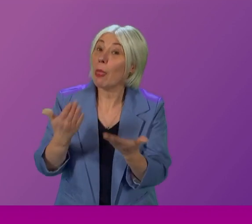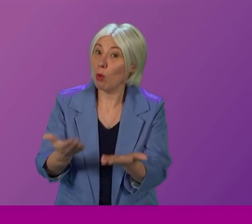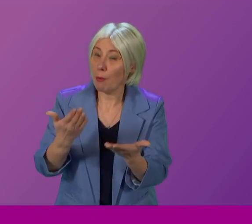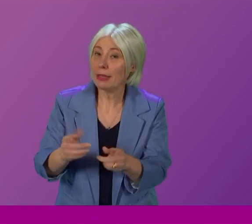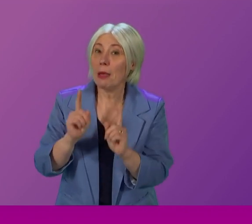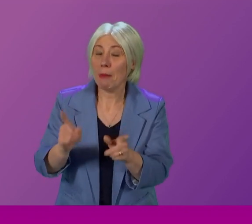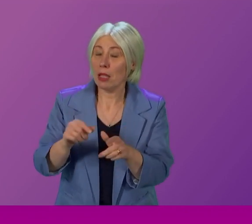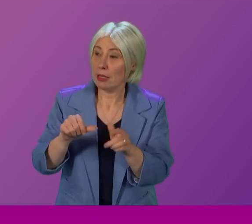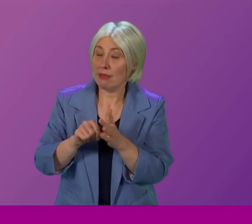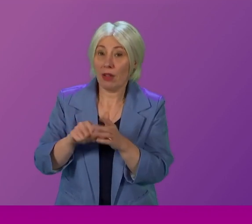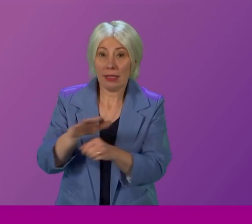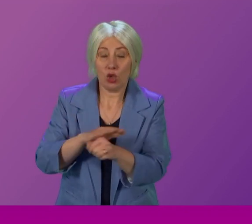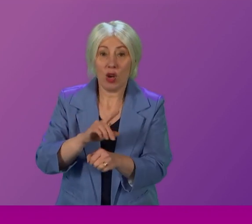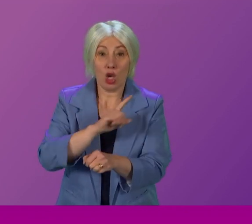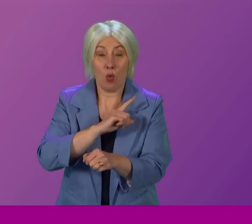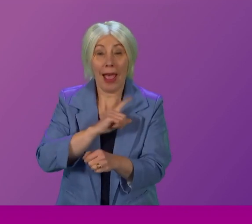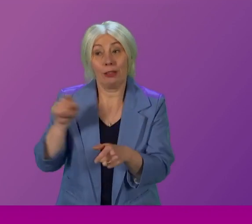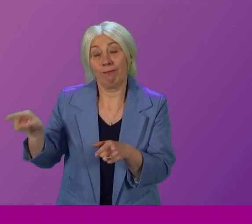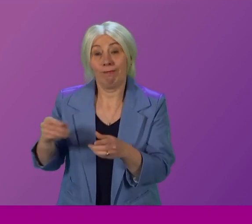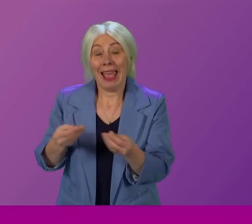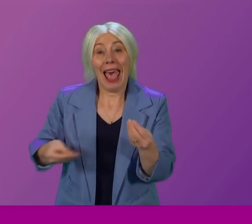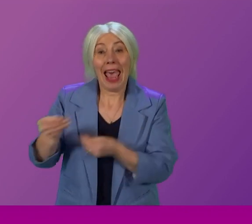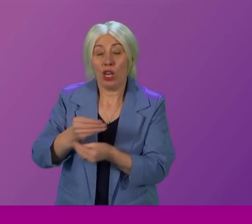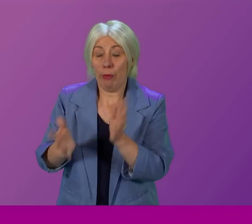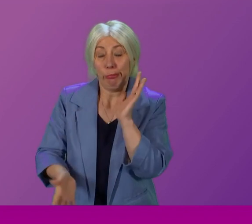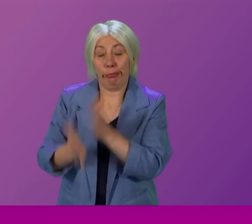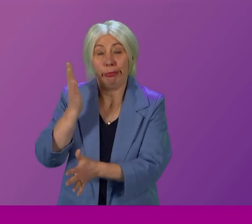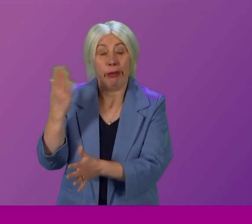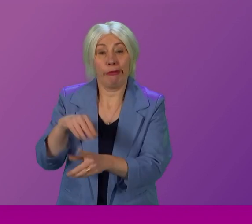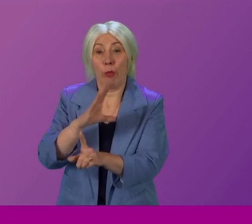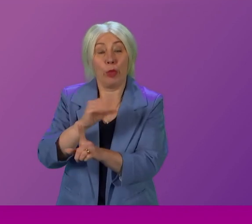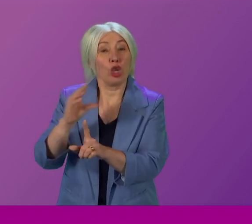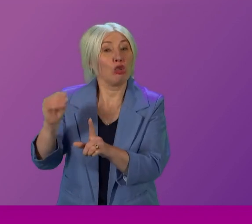Much of that is down to economic mismanagement by the Conservative Government at Westminster.